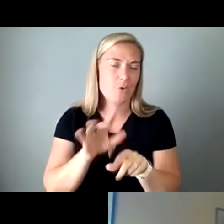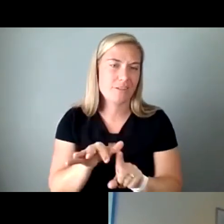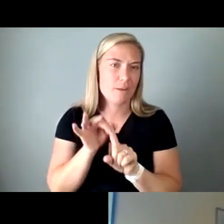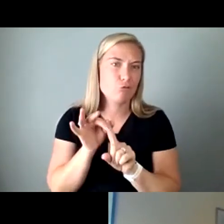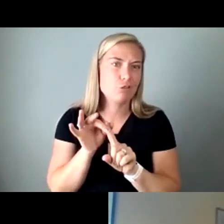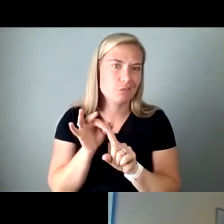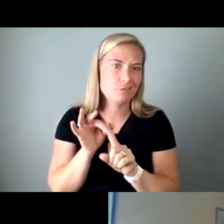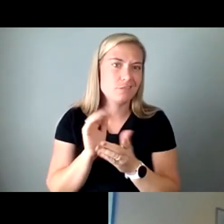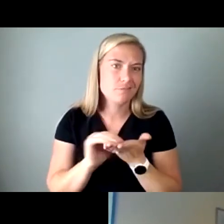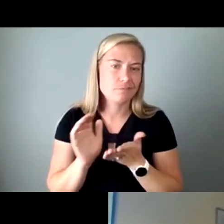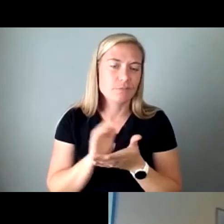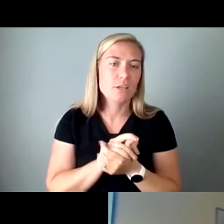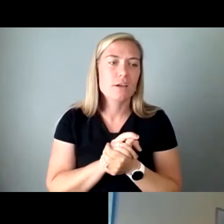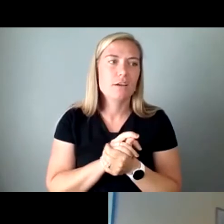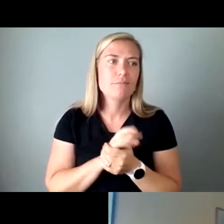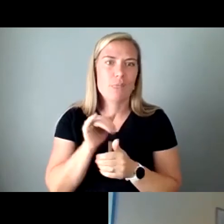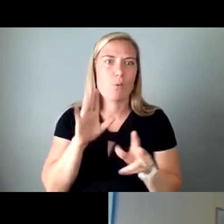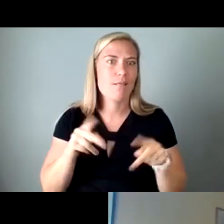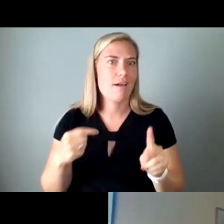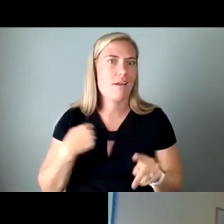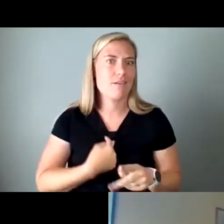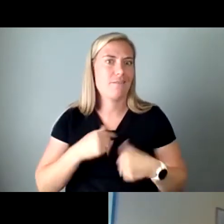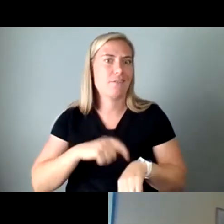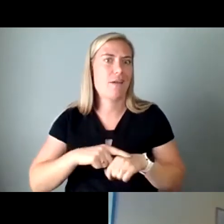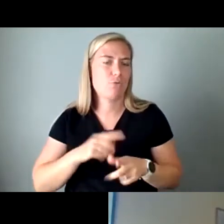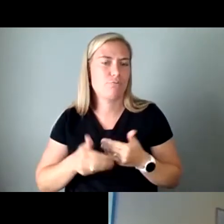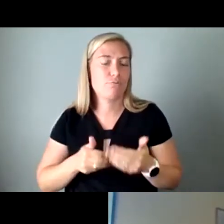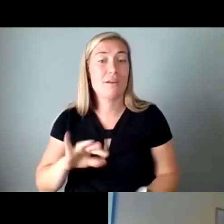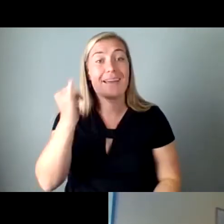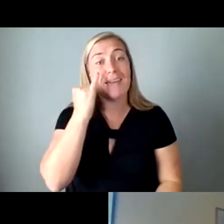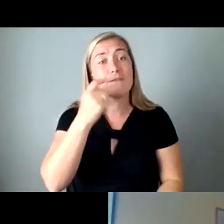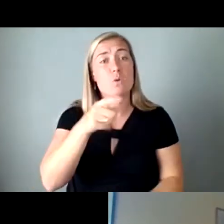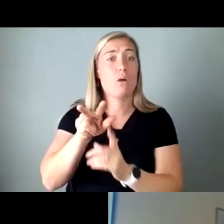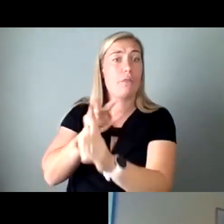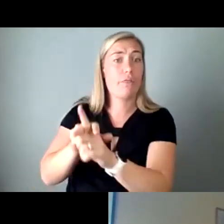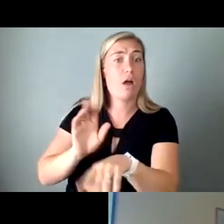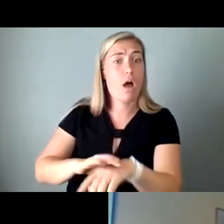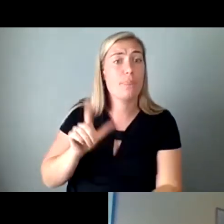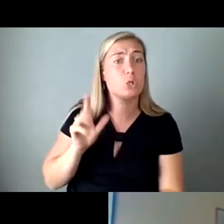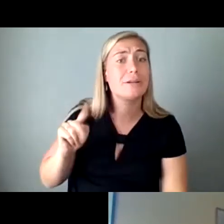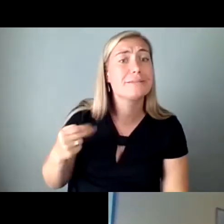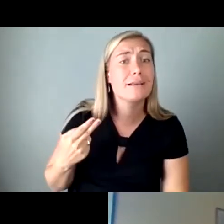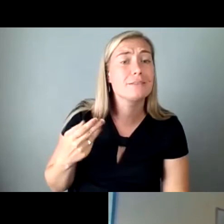allow us time to process them. If someone submits on the 27th or if if a number of people submit